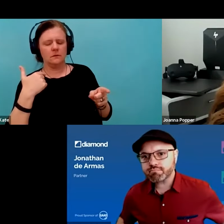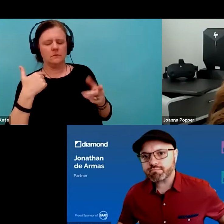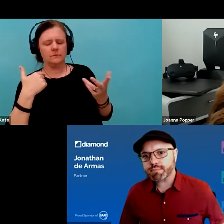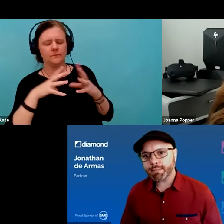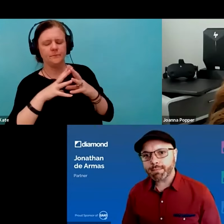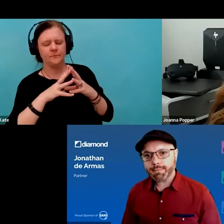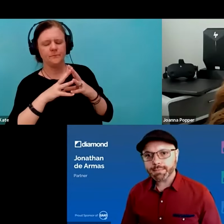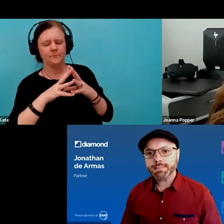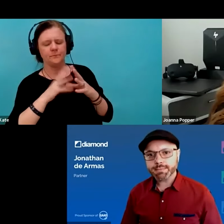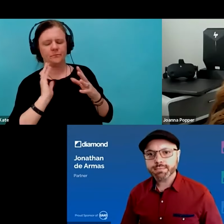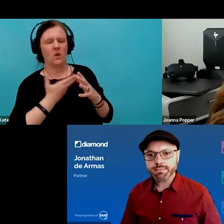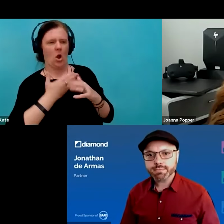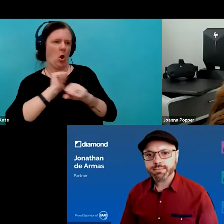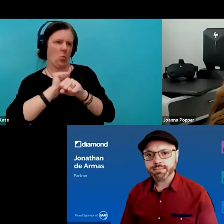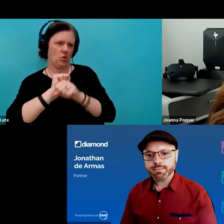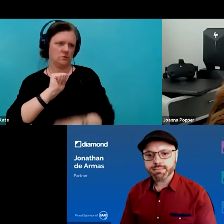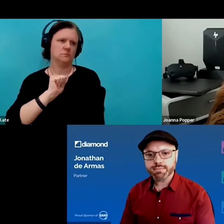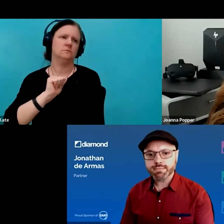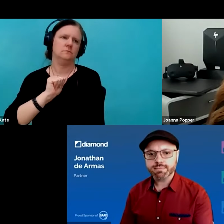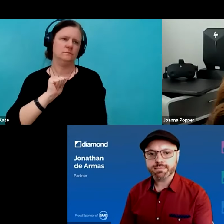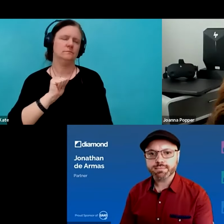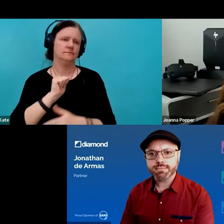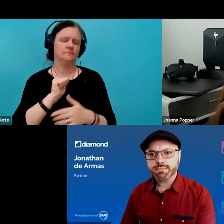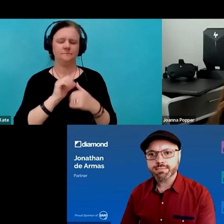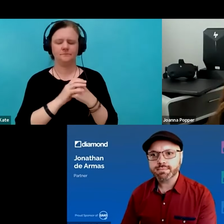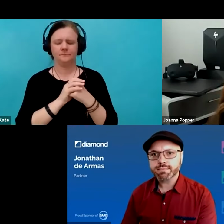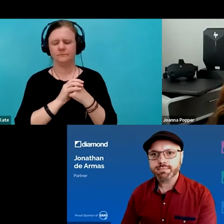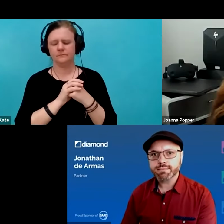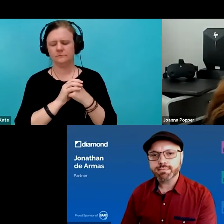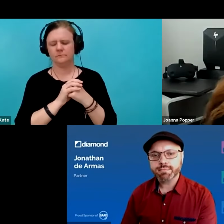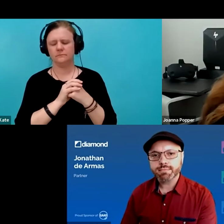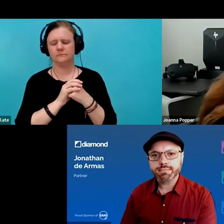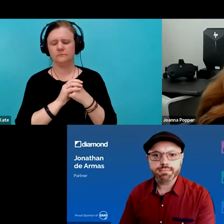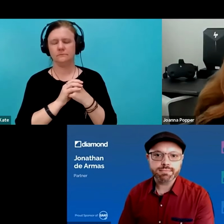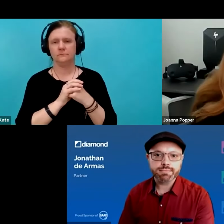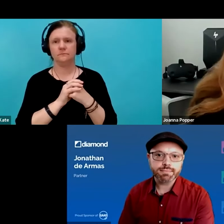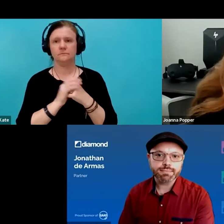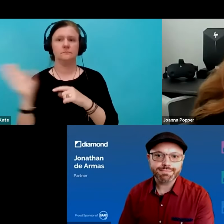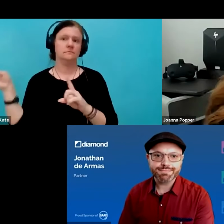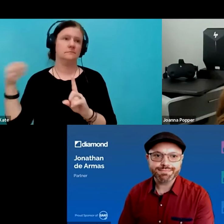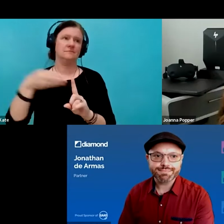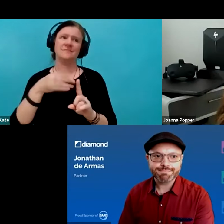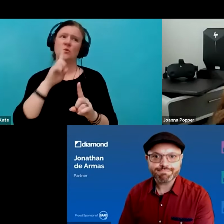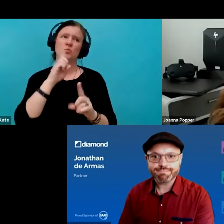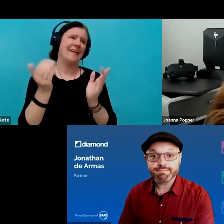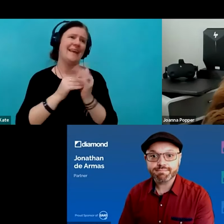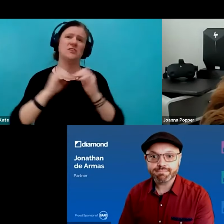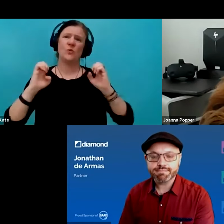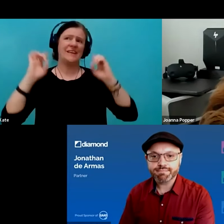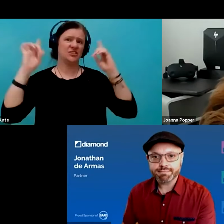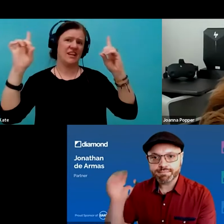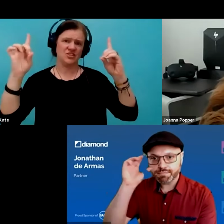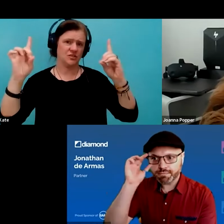operate at Metastage and the kind of work we do. I think that would just want to bring it back to the education side, you know,